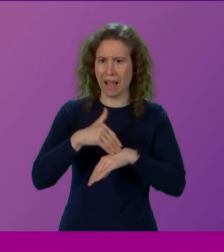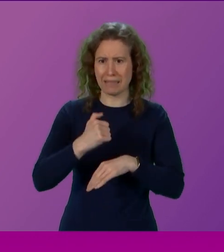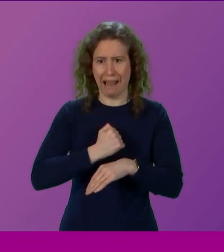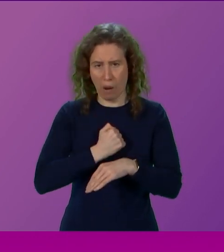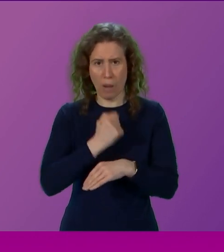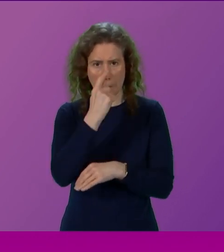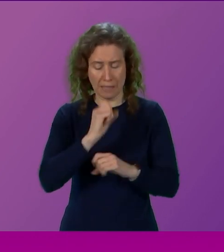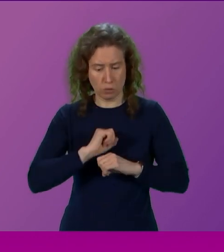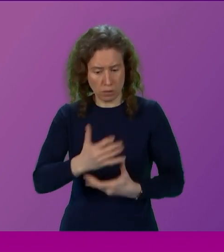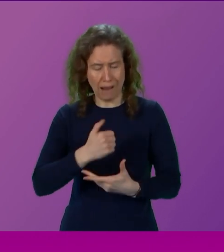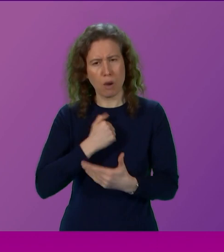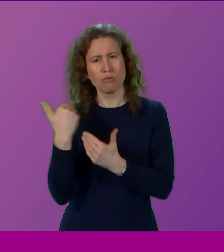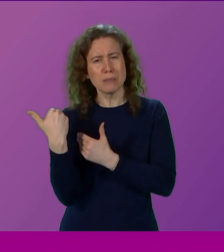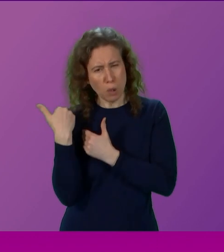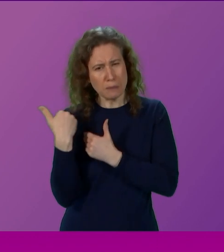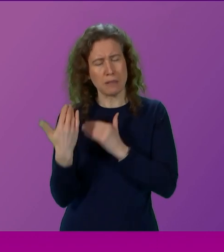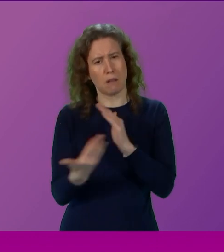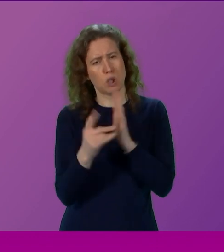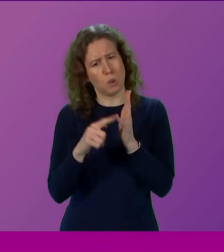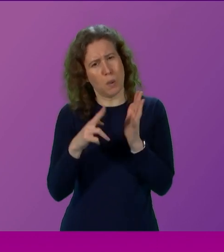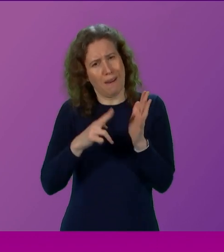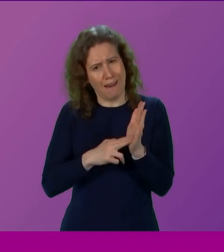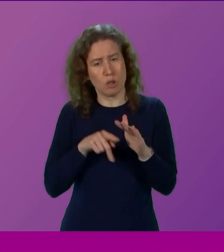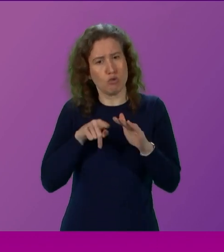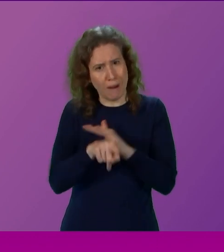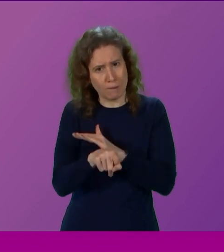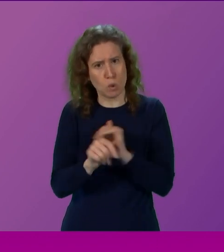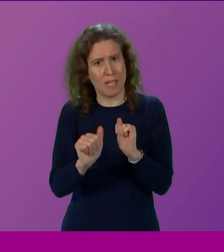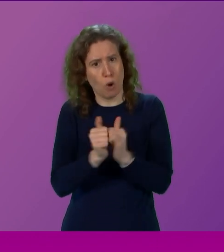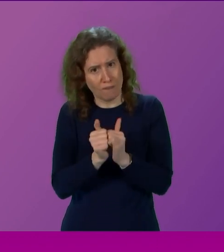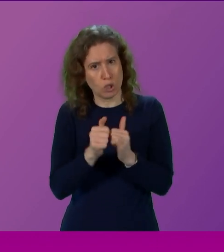to meet our responsibilities under the United Nations refugee convention and the European